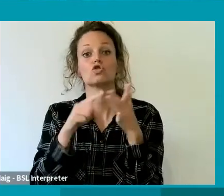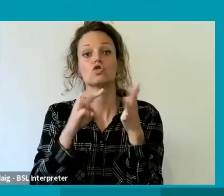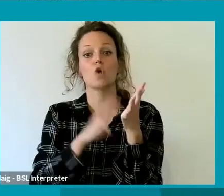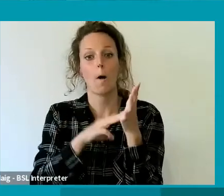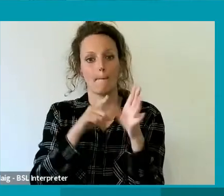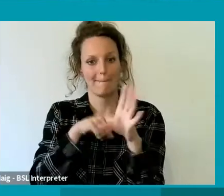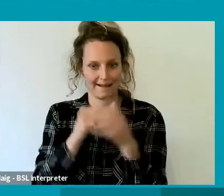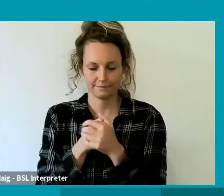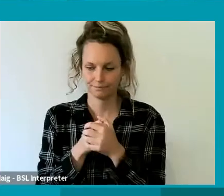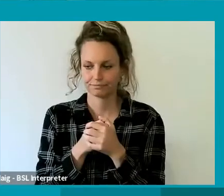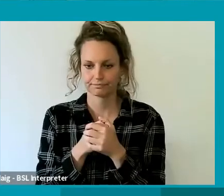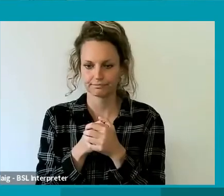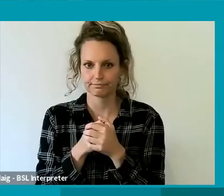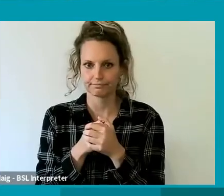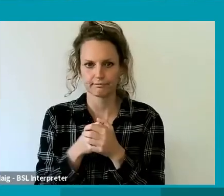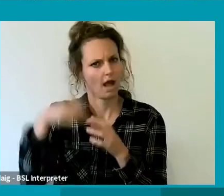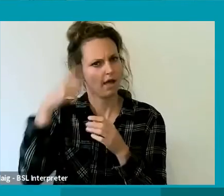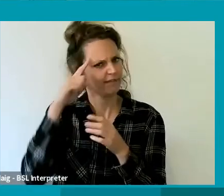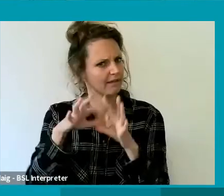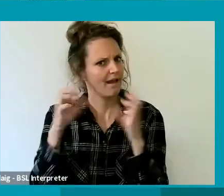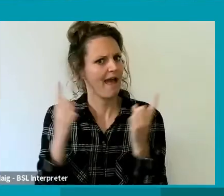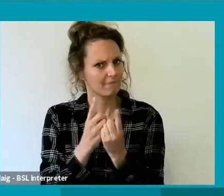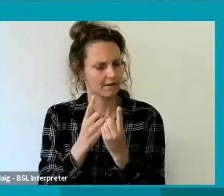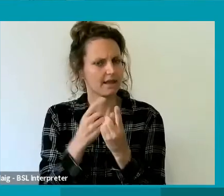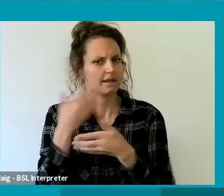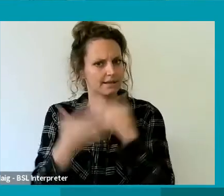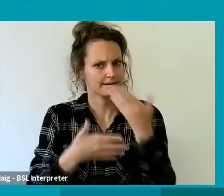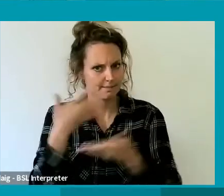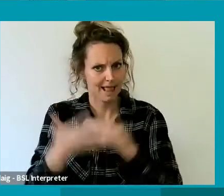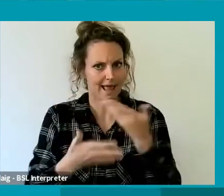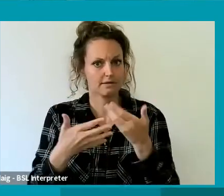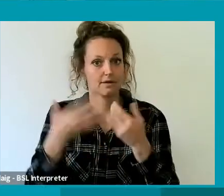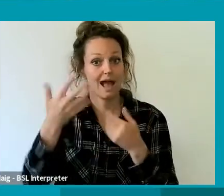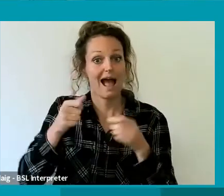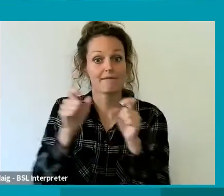I think we've got everything. Captions are all good to go.